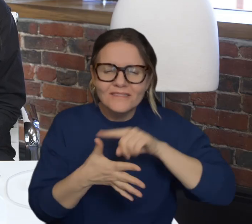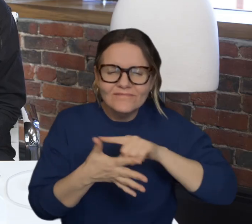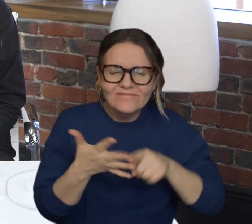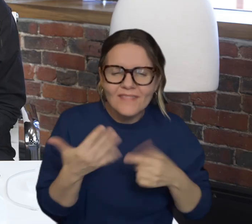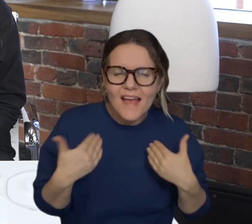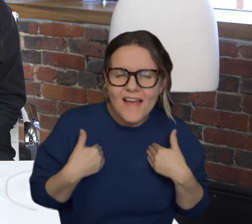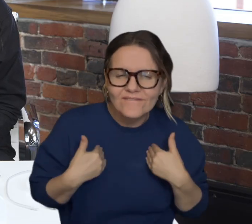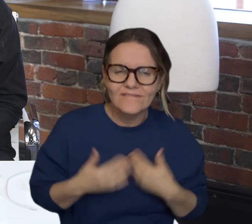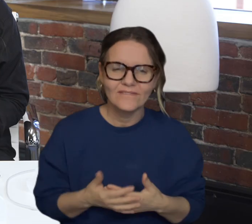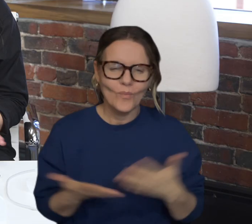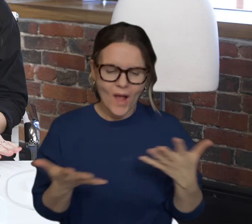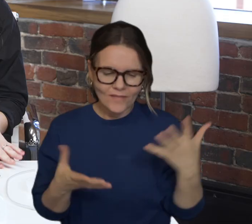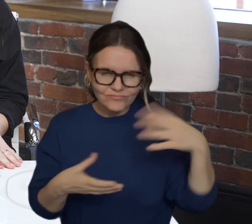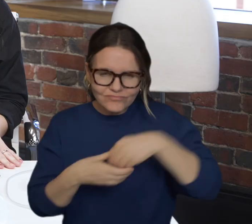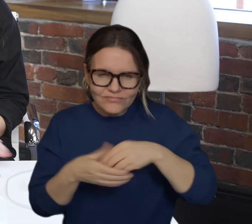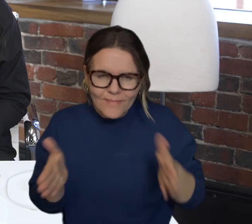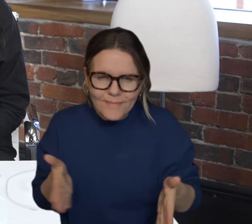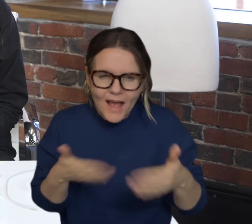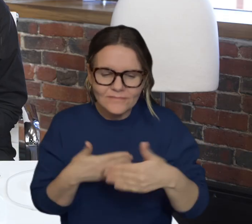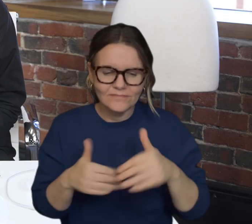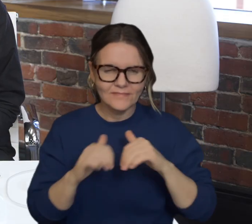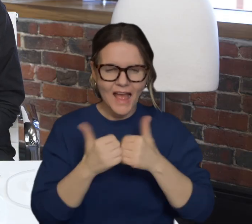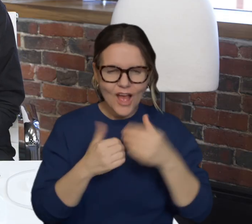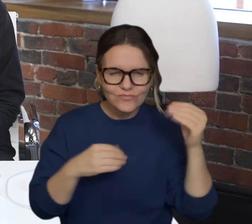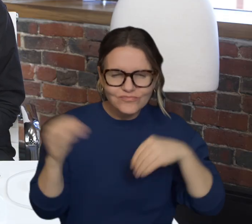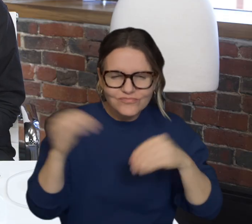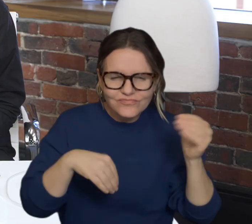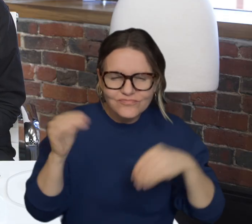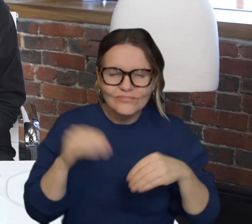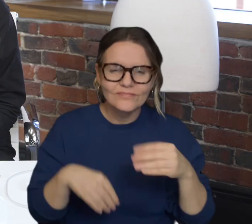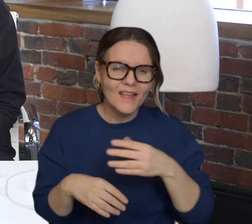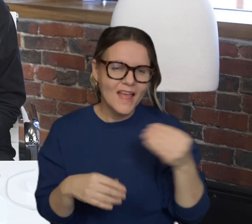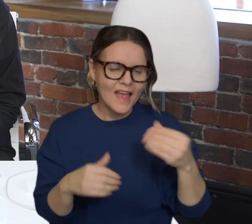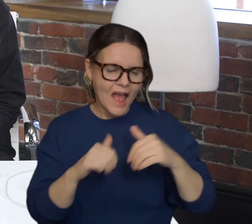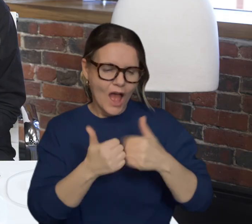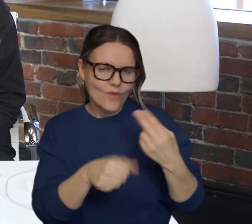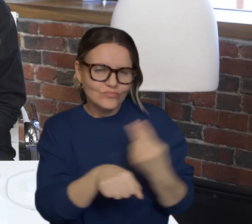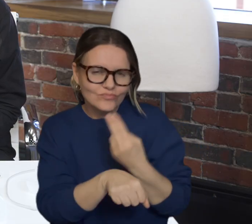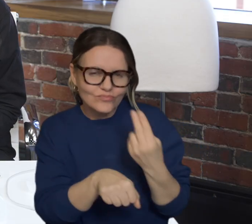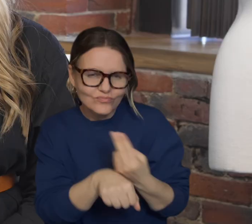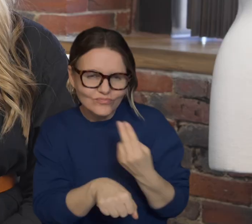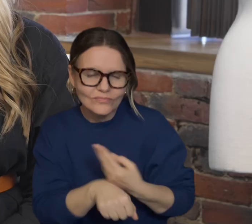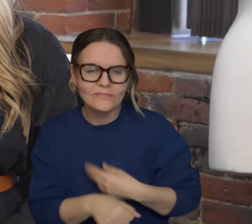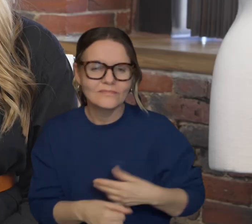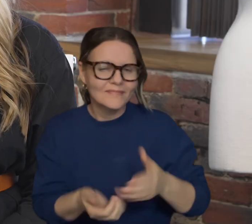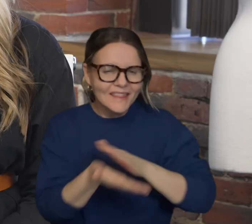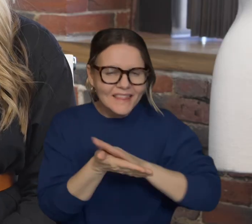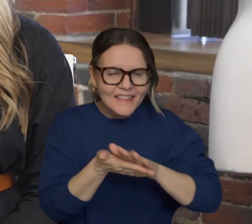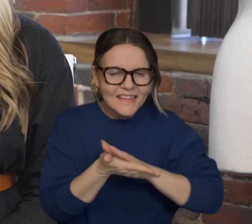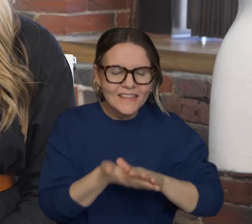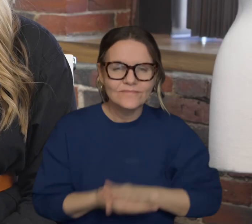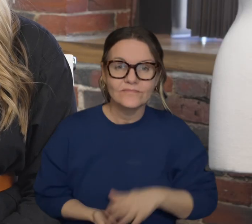how to assemble the pieces how to use and caring cleaning of the pump and by the way if you haven't